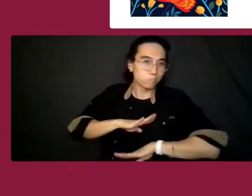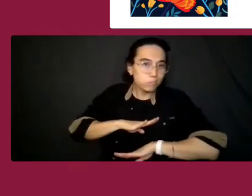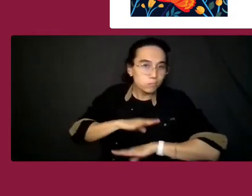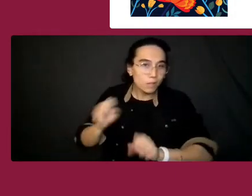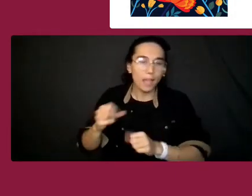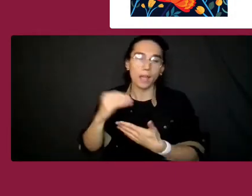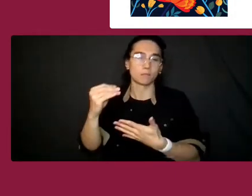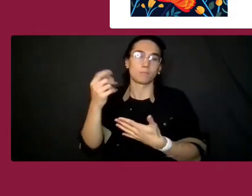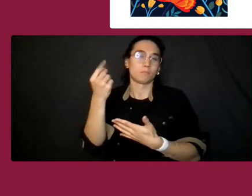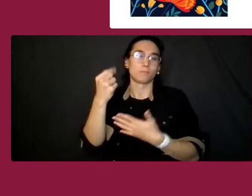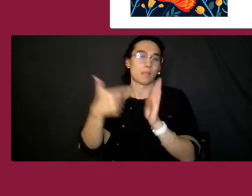Uh, thank you, everybody.